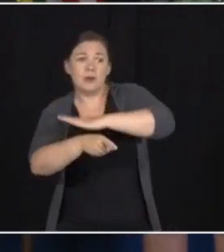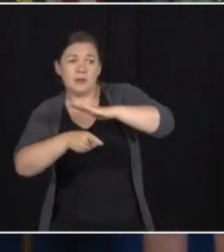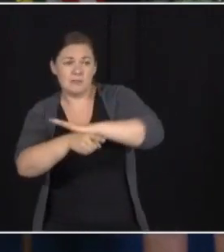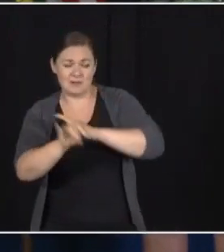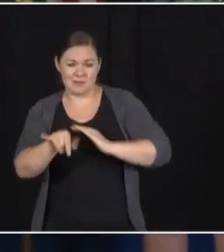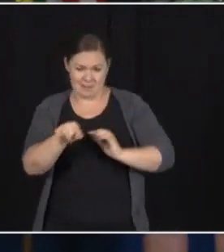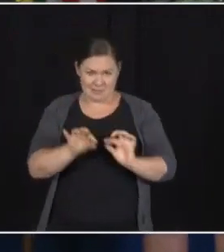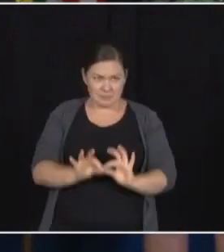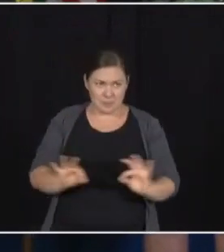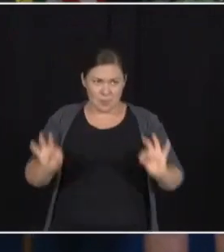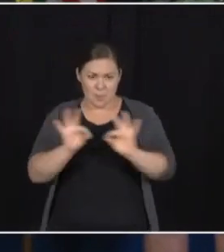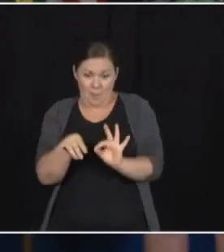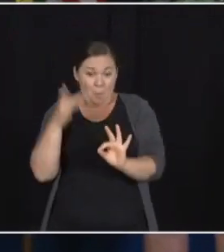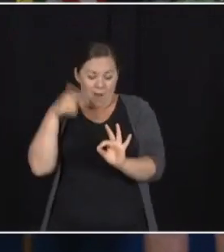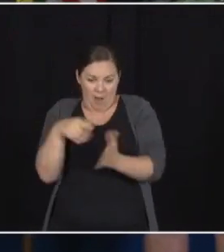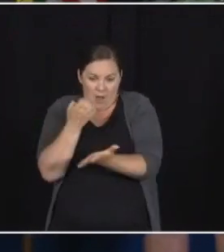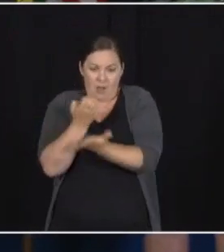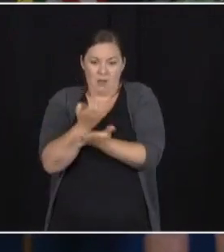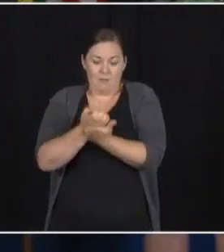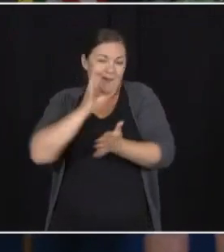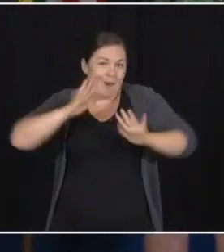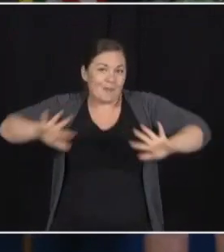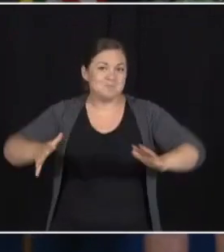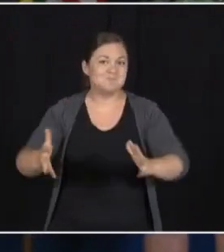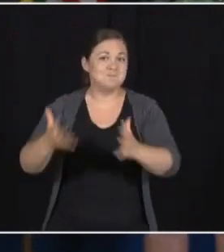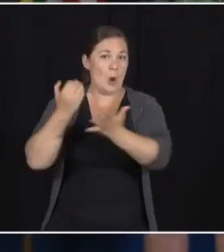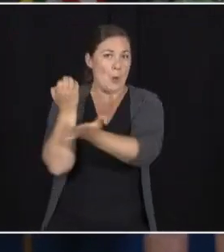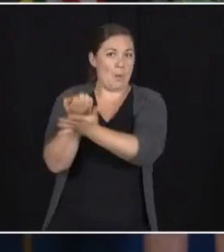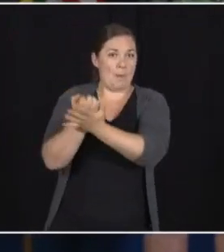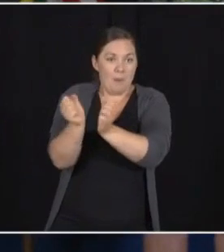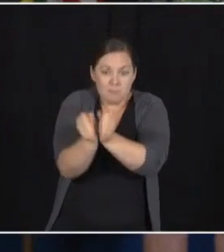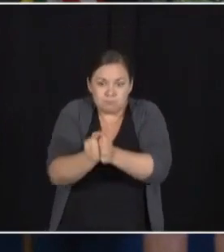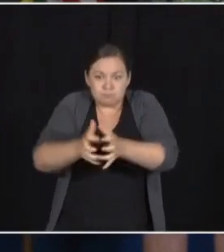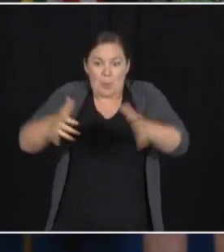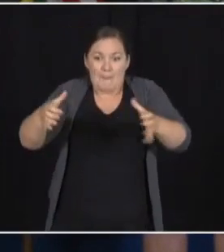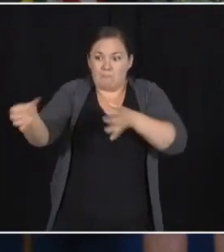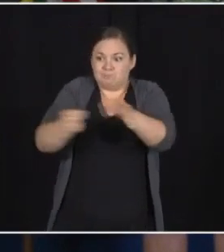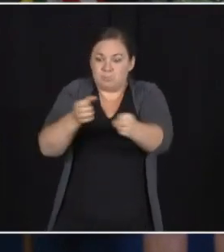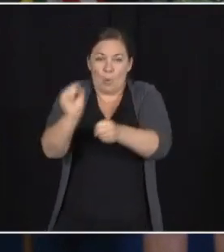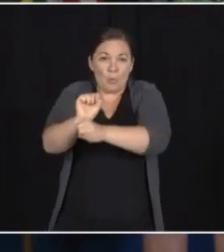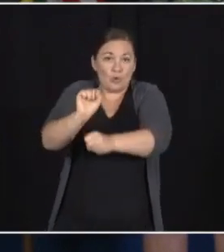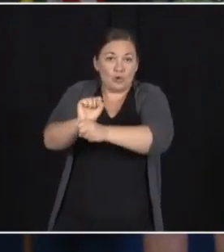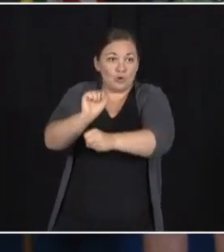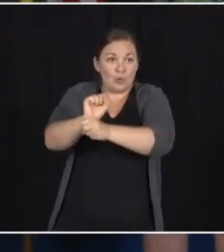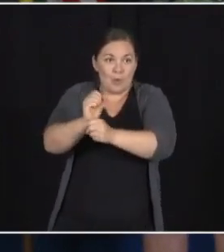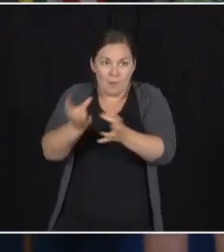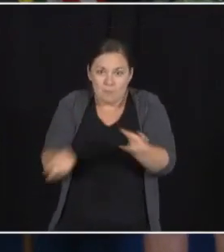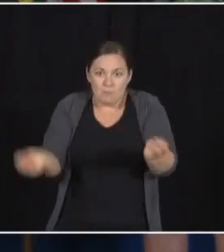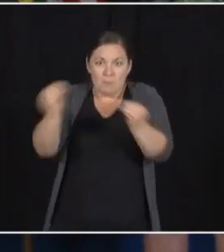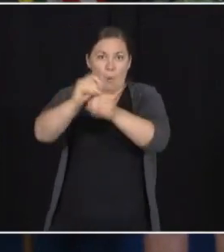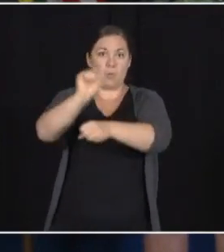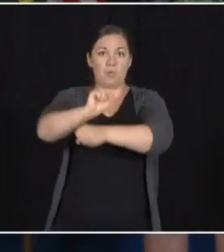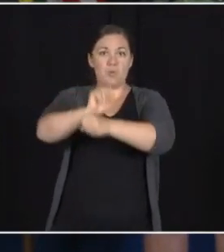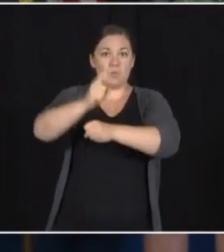our economic recovery as it is a major driver of economic activity and a significant job creator. Construction puts people to work.